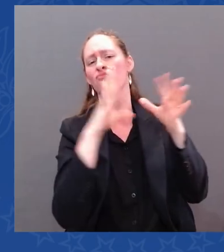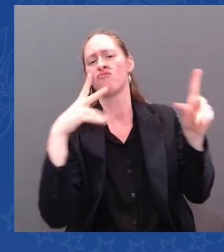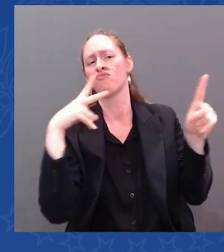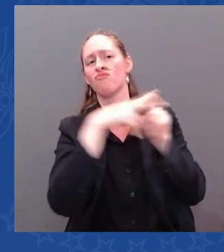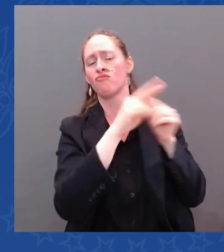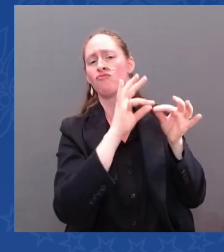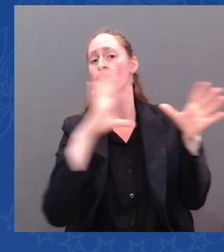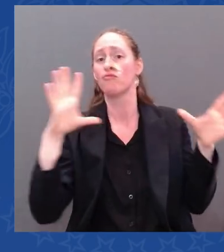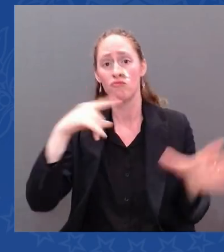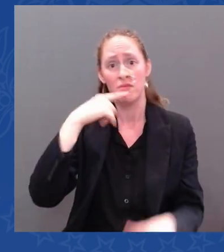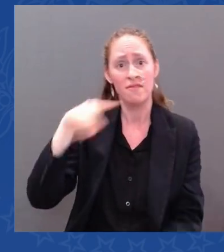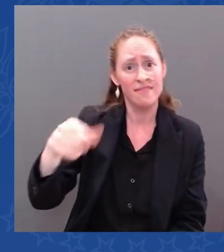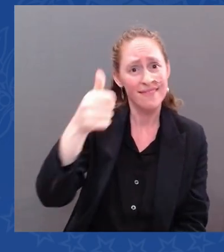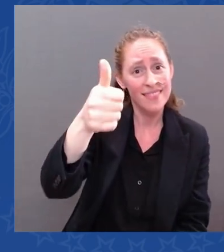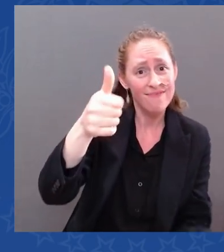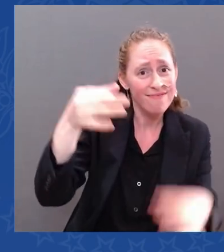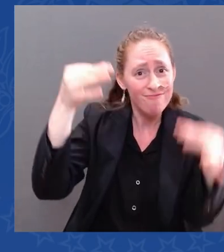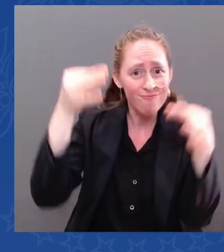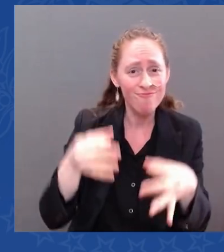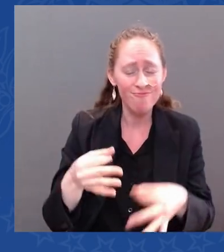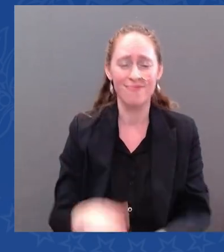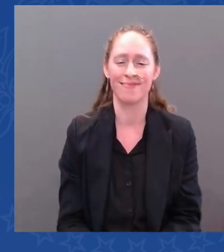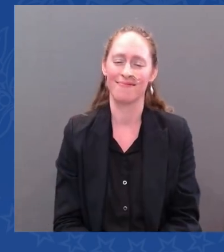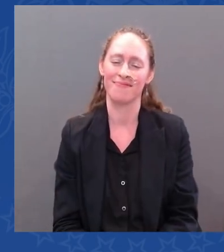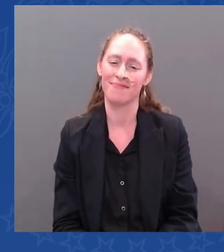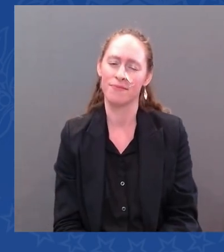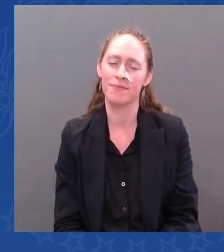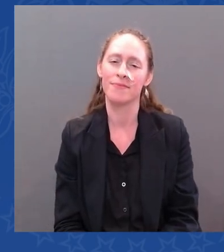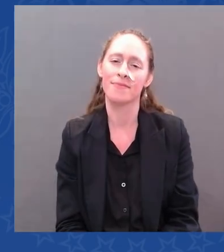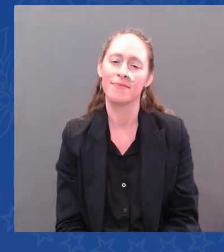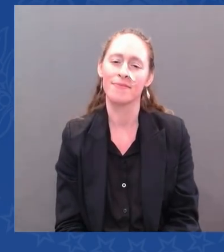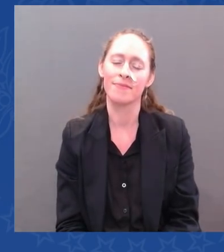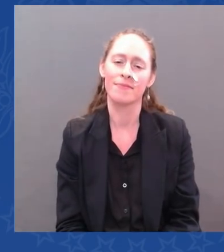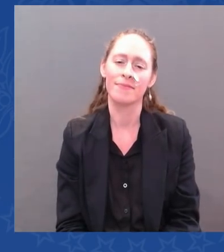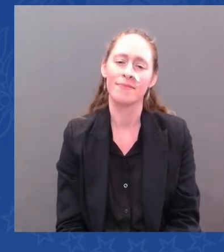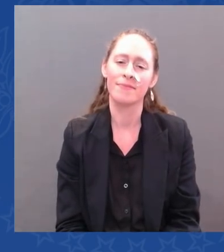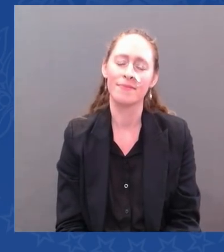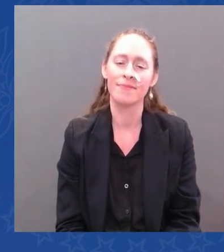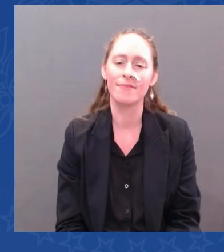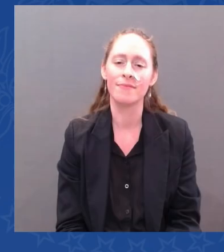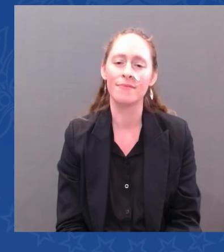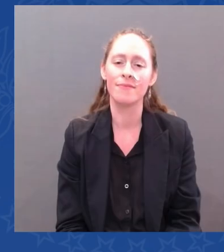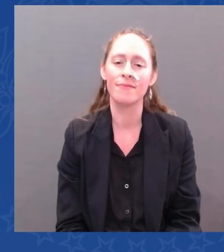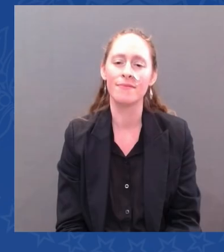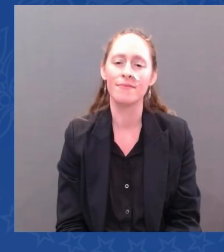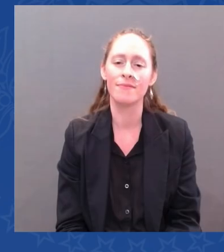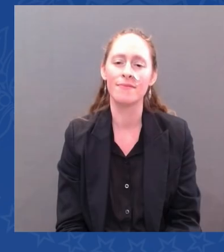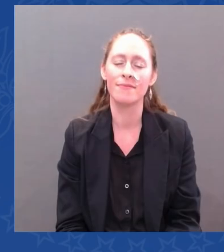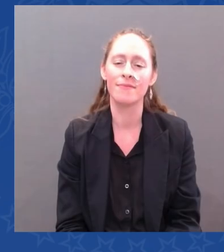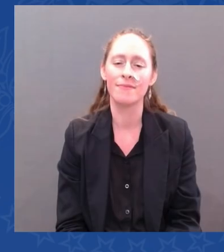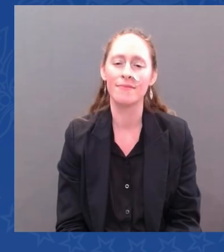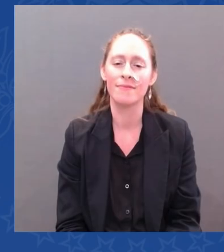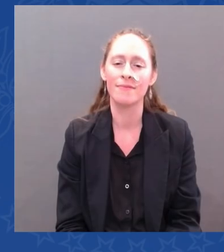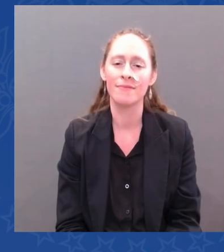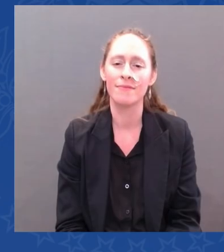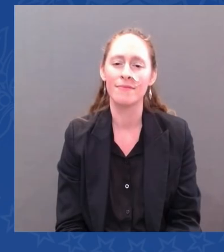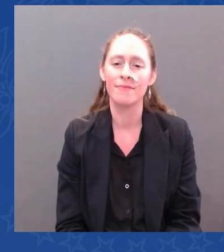And for the first time -- on that subject, let me say this -- for the first time that Putin began amassing troops